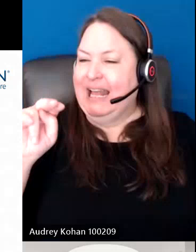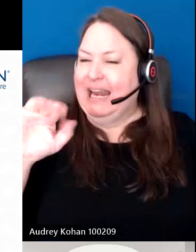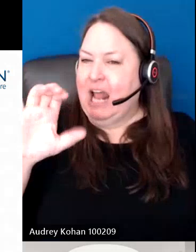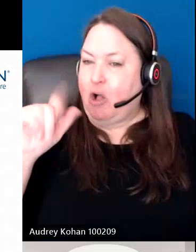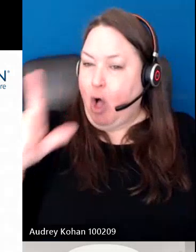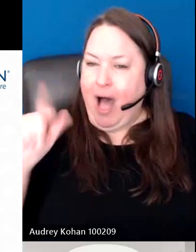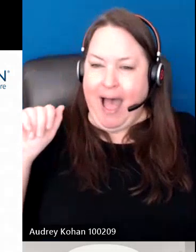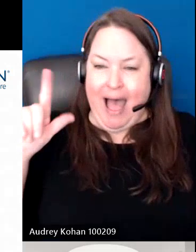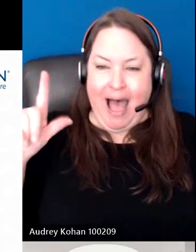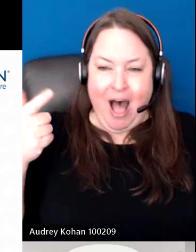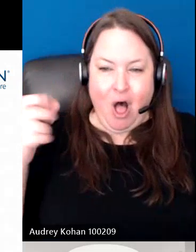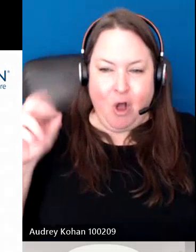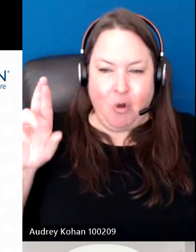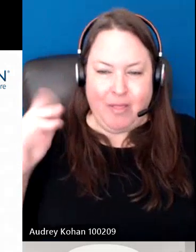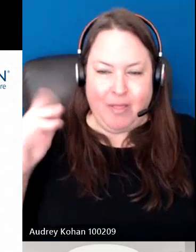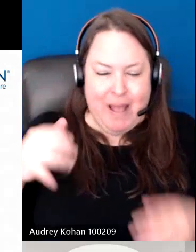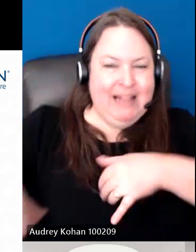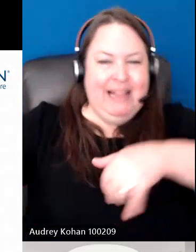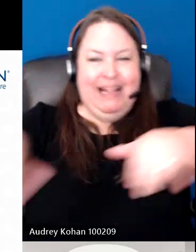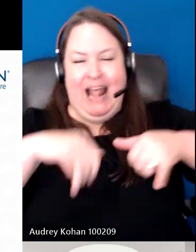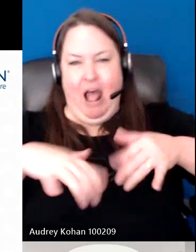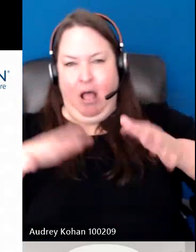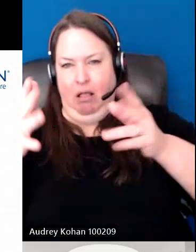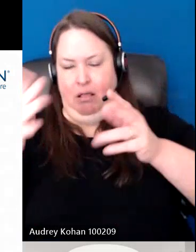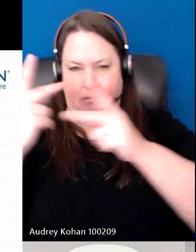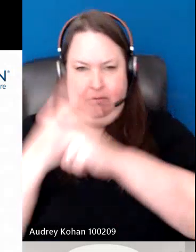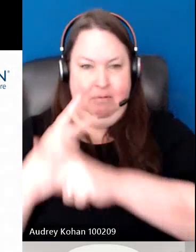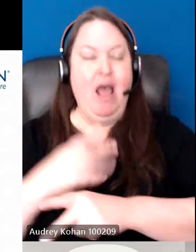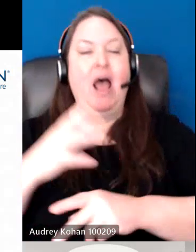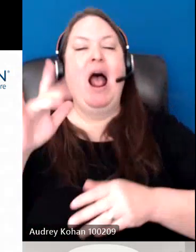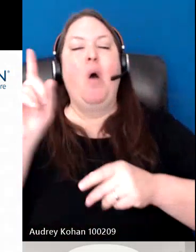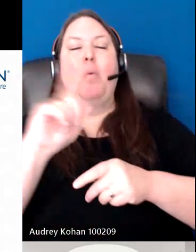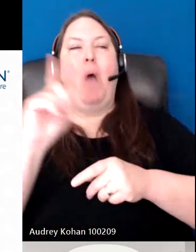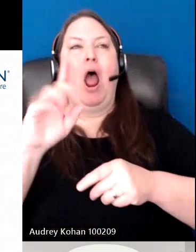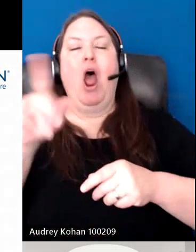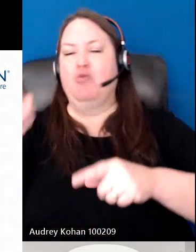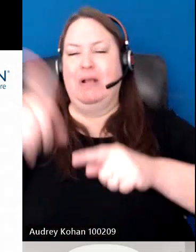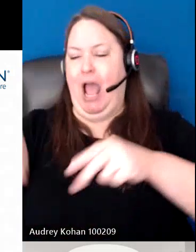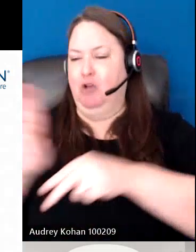and there was just this standard prohibition on discrimination and the use of clinical algorithms